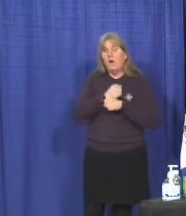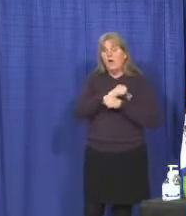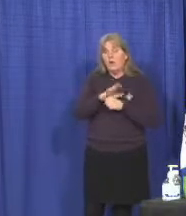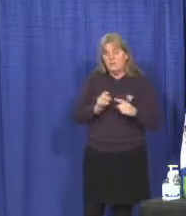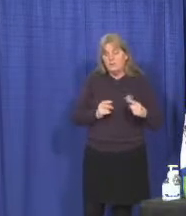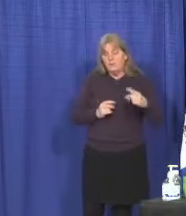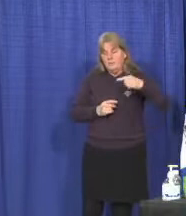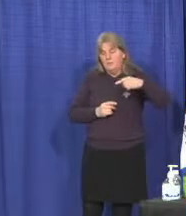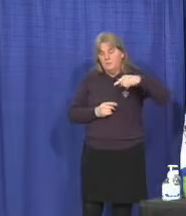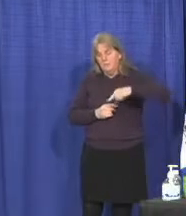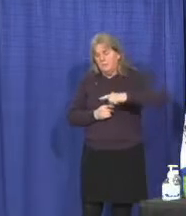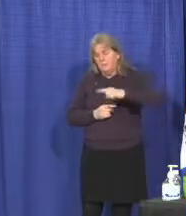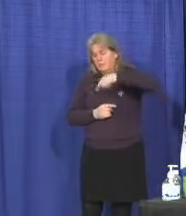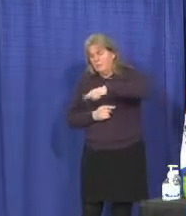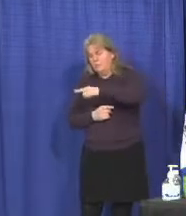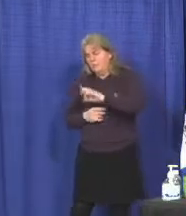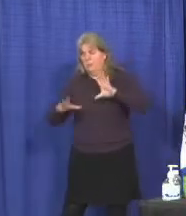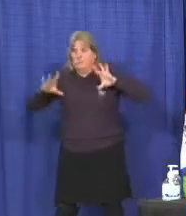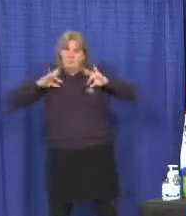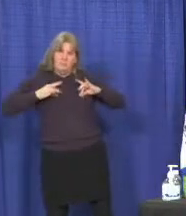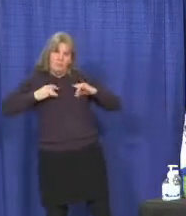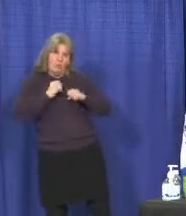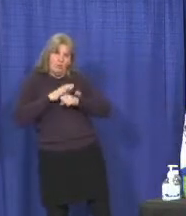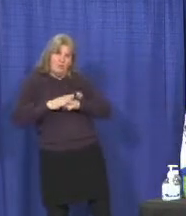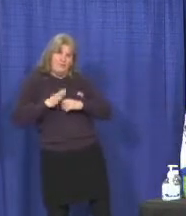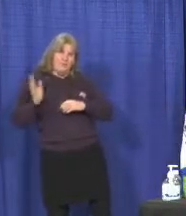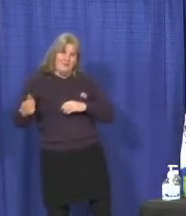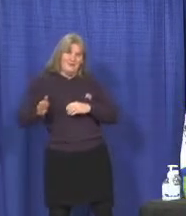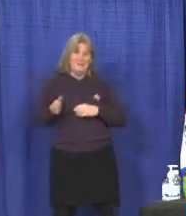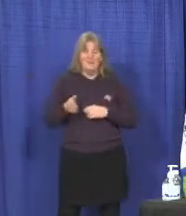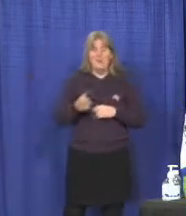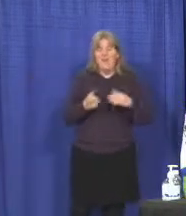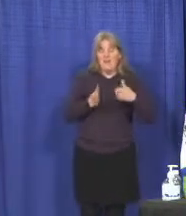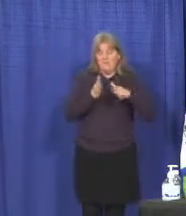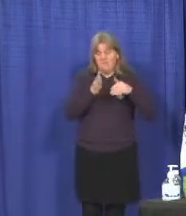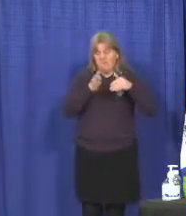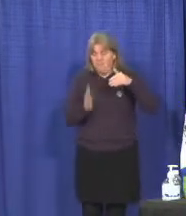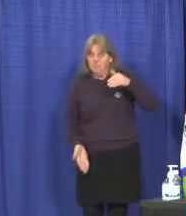be leading to COVID infection and it is reduced by the lack of